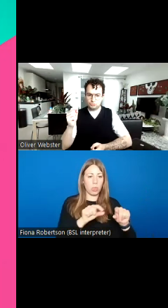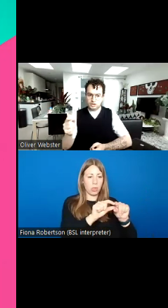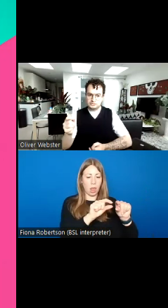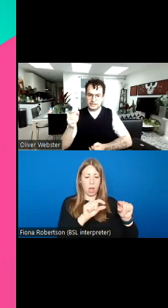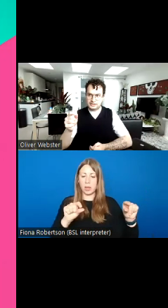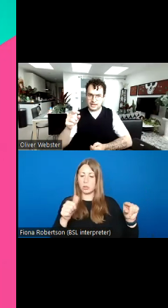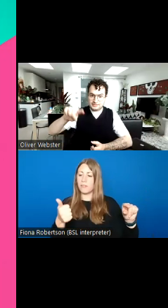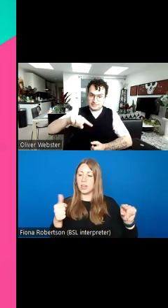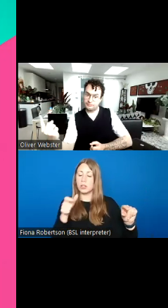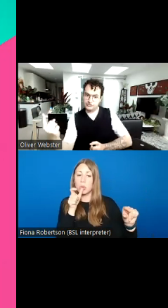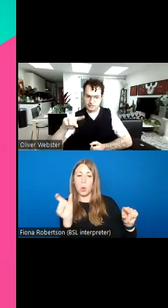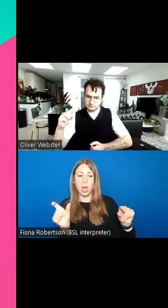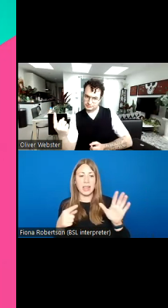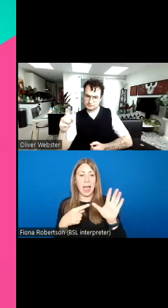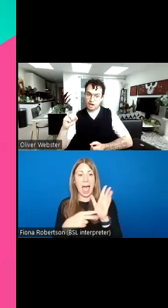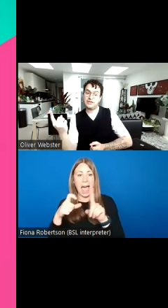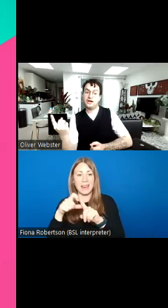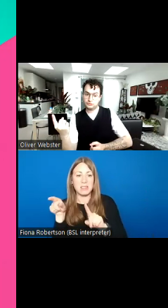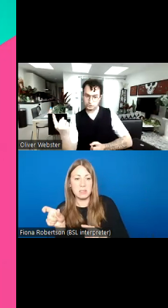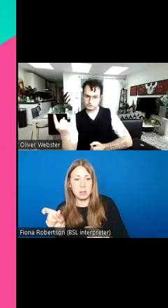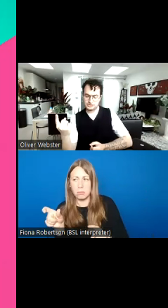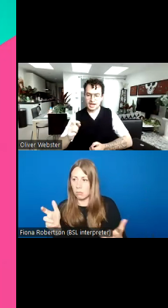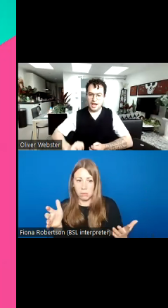words that indicate there's something else coming afterwards,